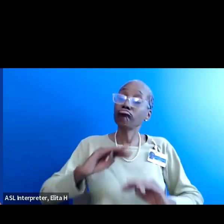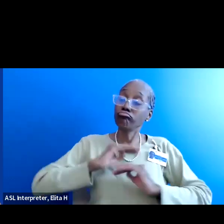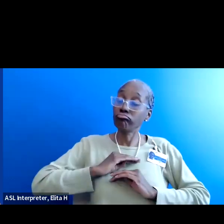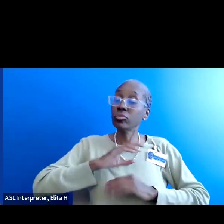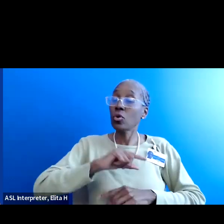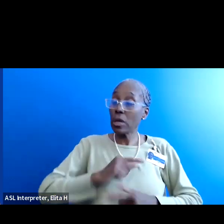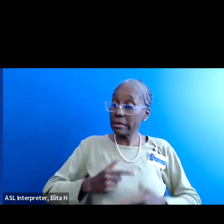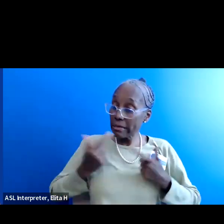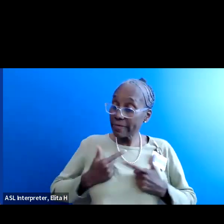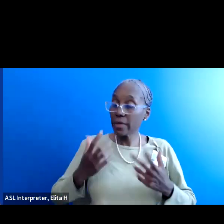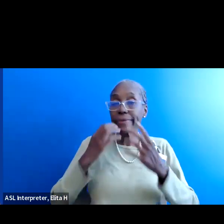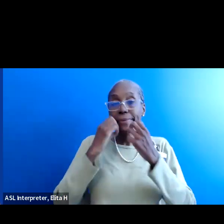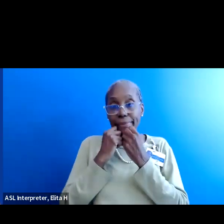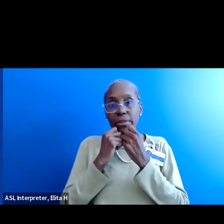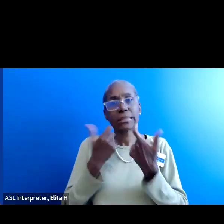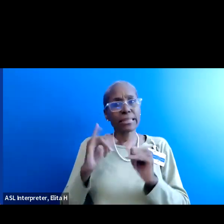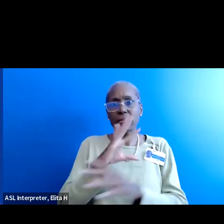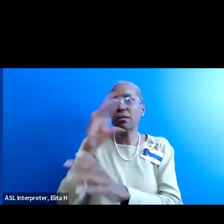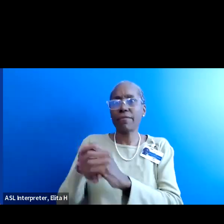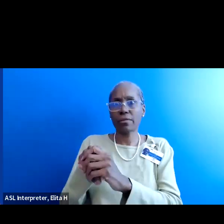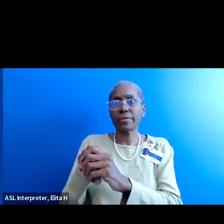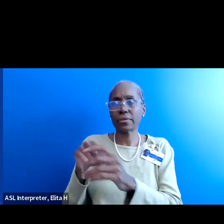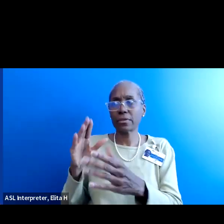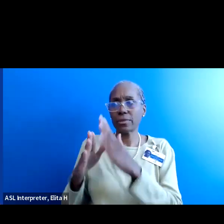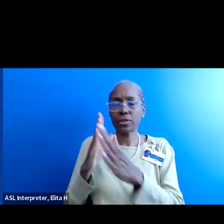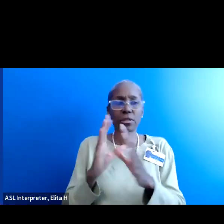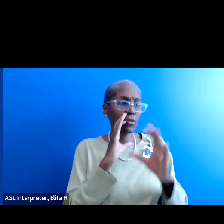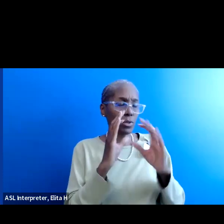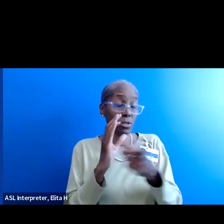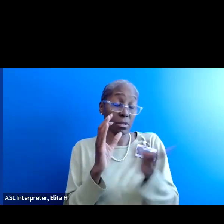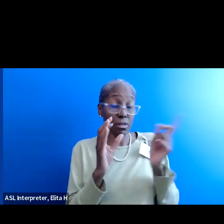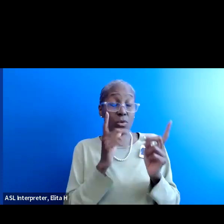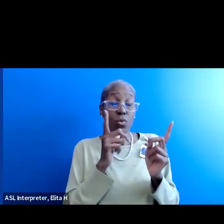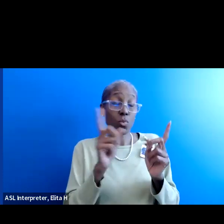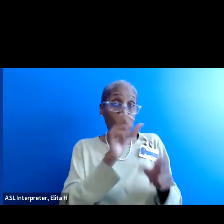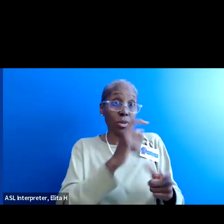it's still important to be involved in the community and communicate with those that live and work in the facility.